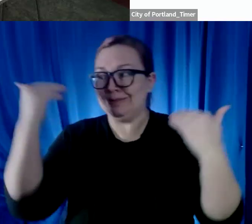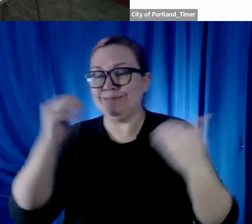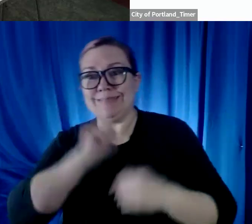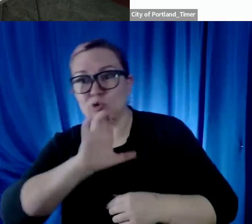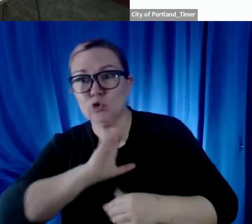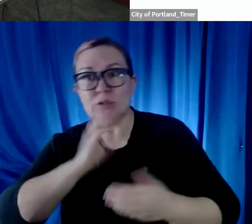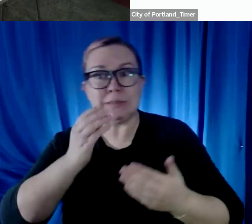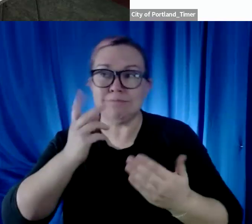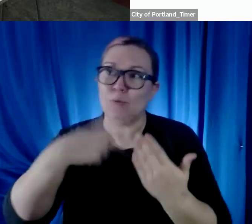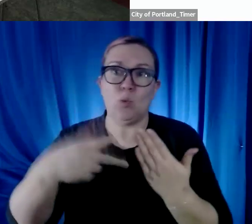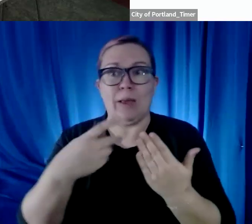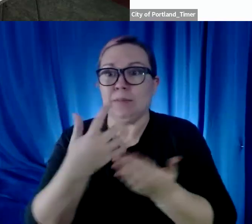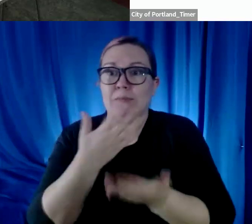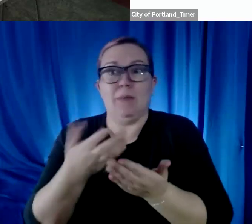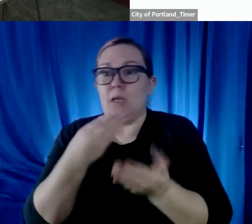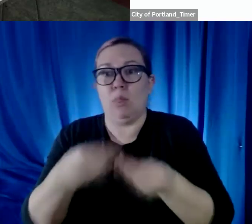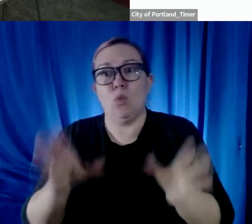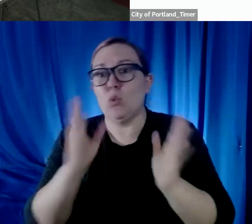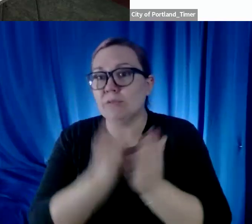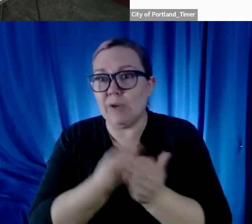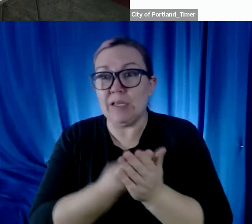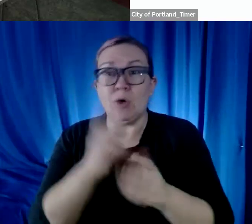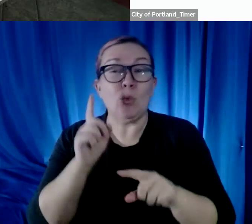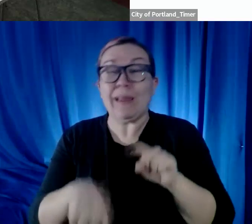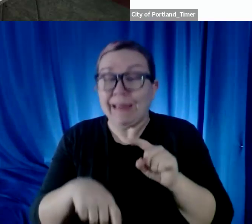We can't lose the collective joy that these street-based programs bring to Portland.